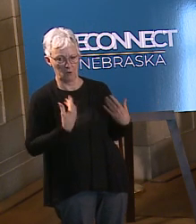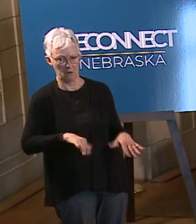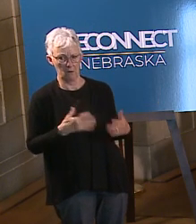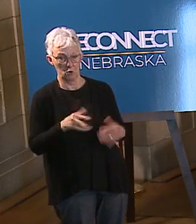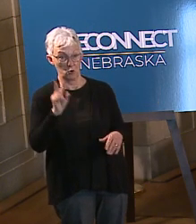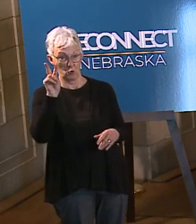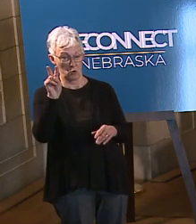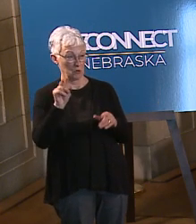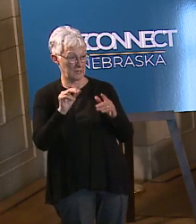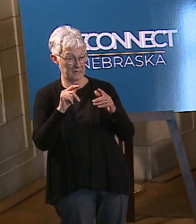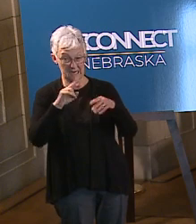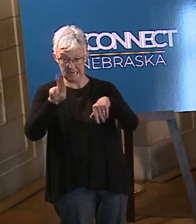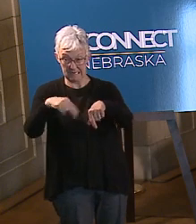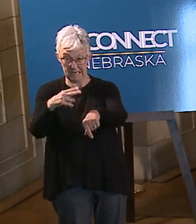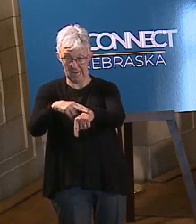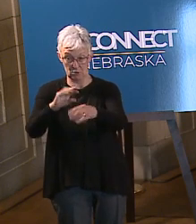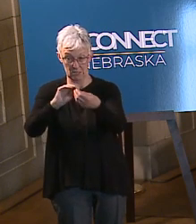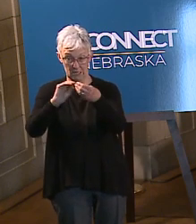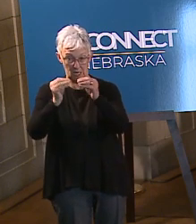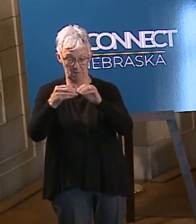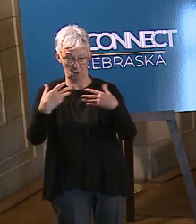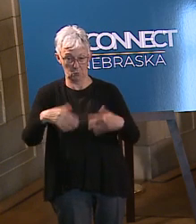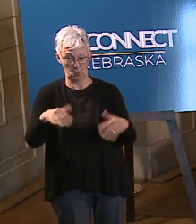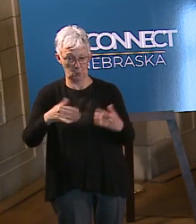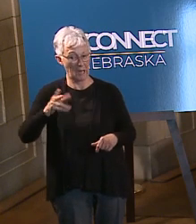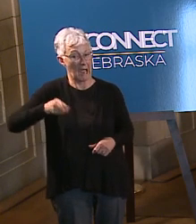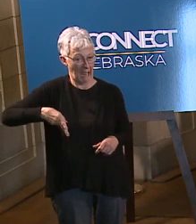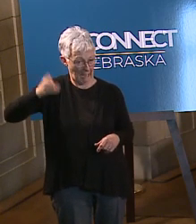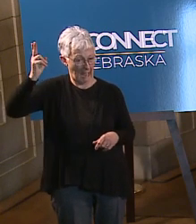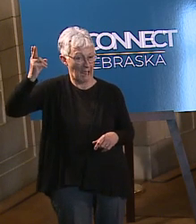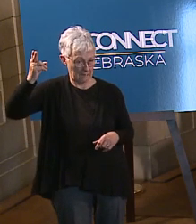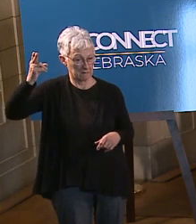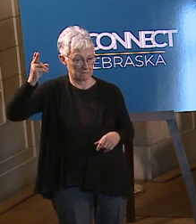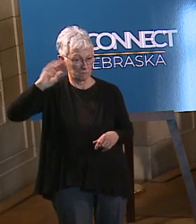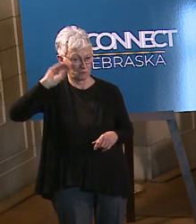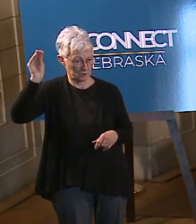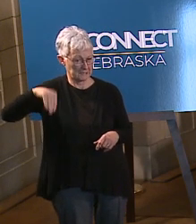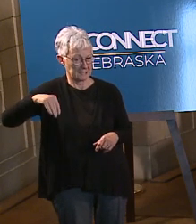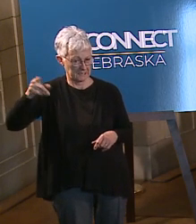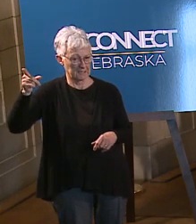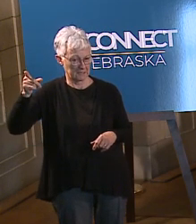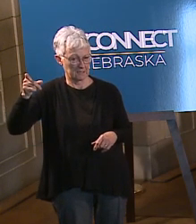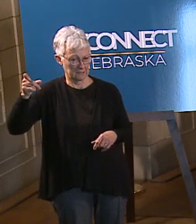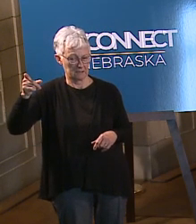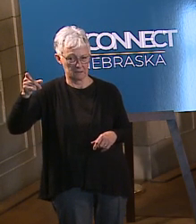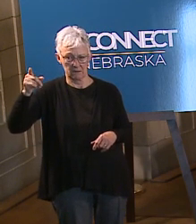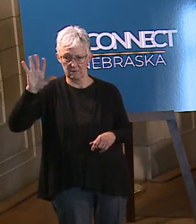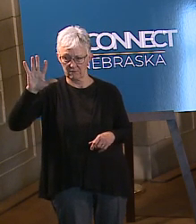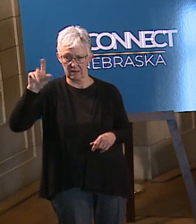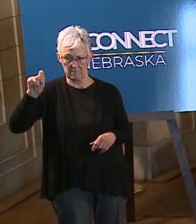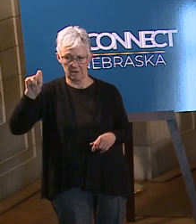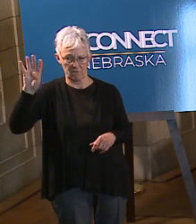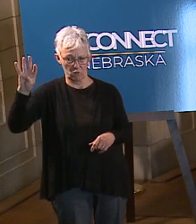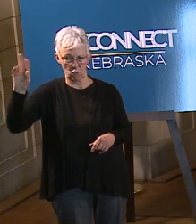LIKE MANY STATES DID. IF YOU LOOK AT THE NATIONAL RATE FOR FRAUD, FOR REGULAR CLAIMS